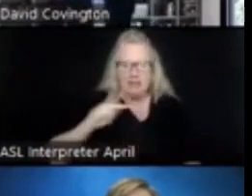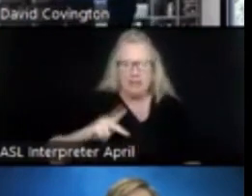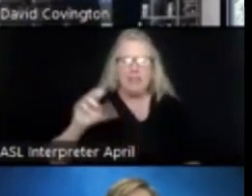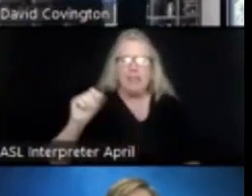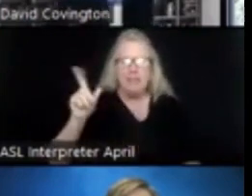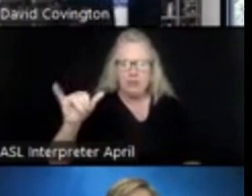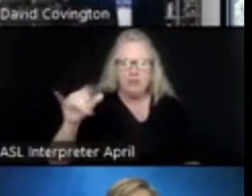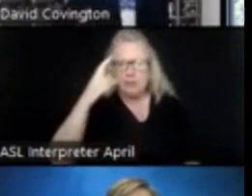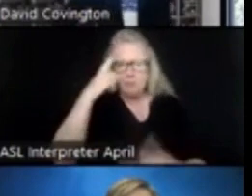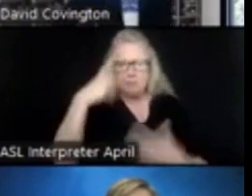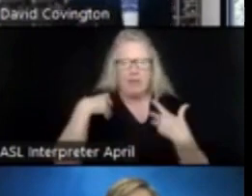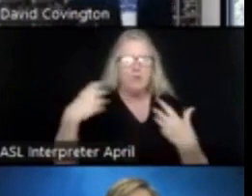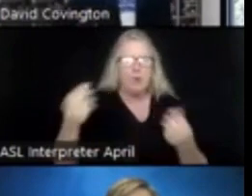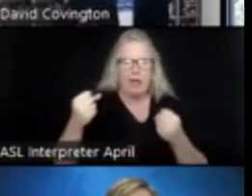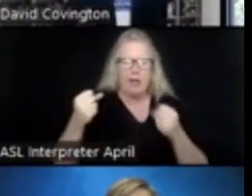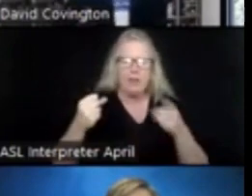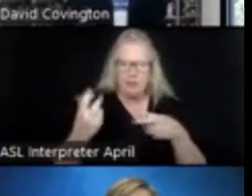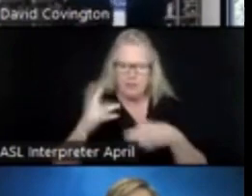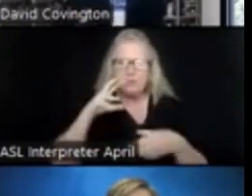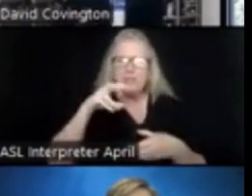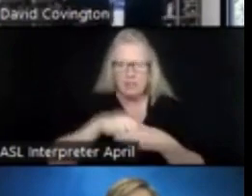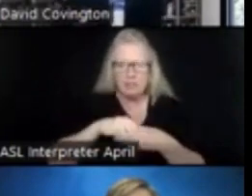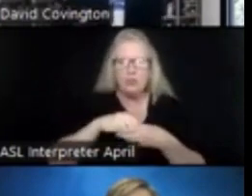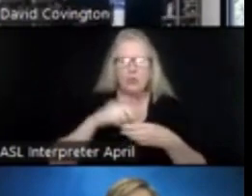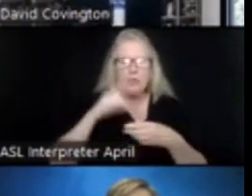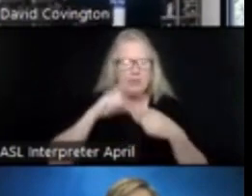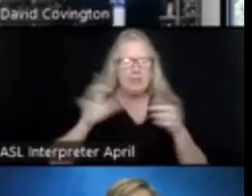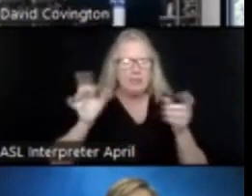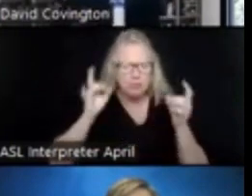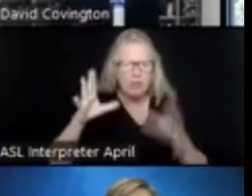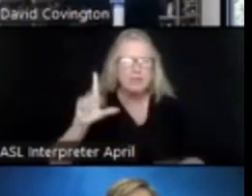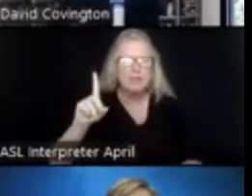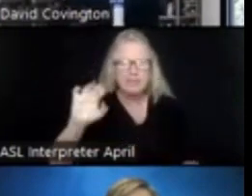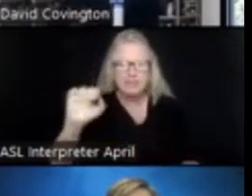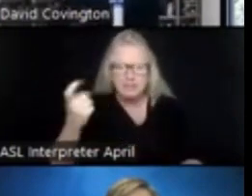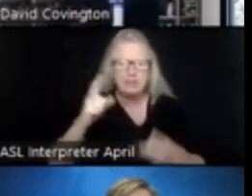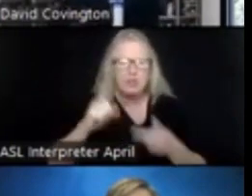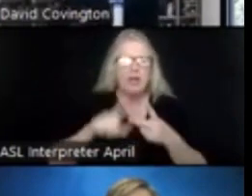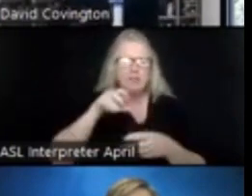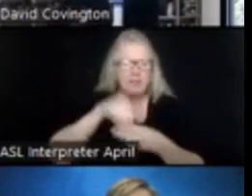THERE IS CRISIS AND DETOX AND CRISIS PROGRAMS REJECT